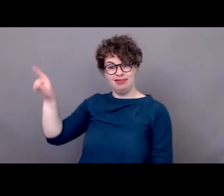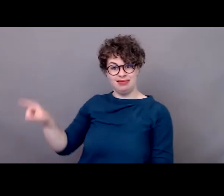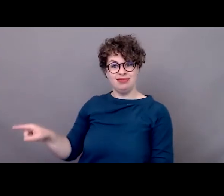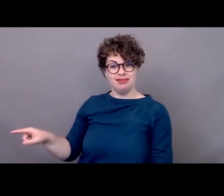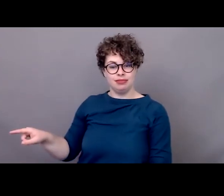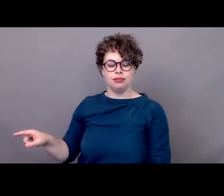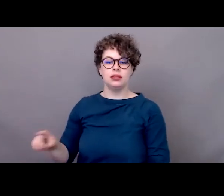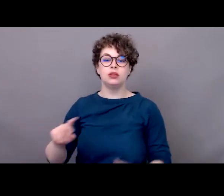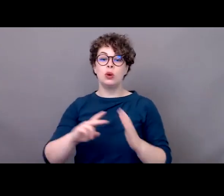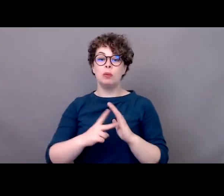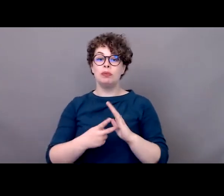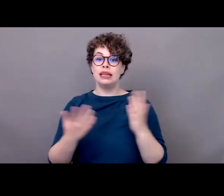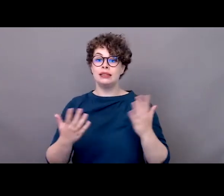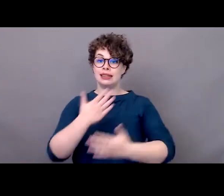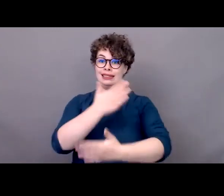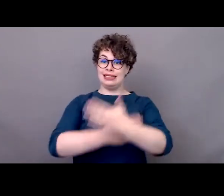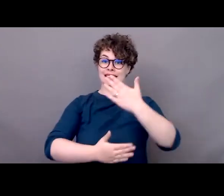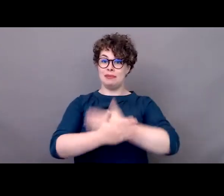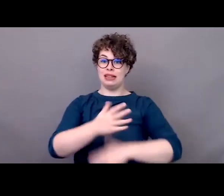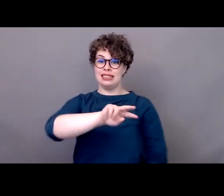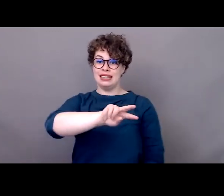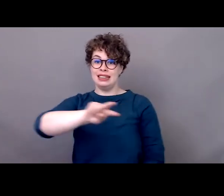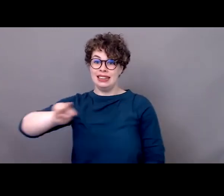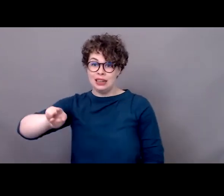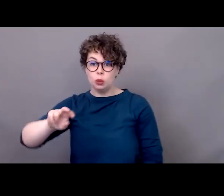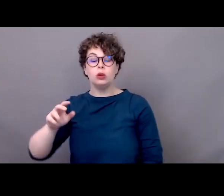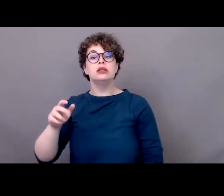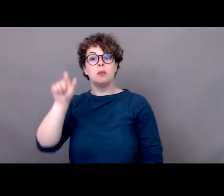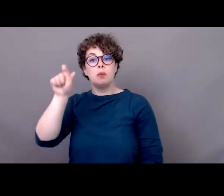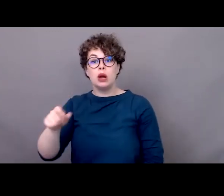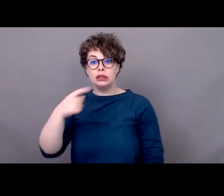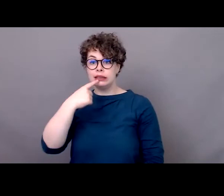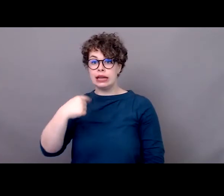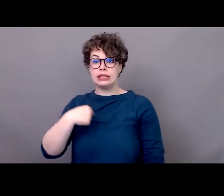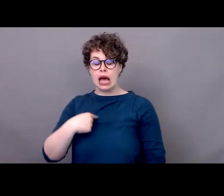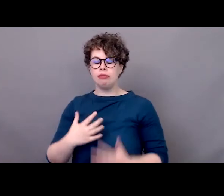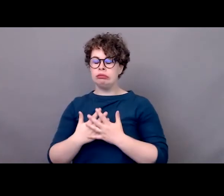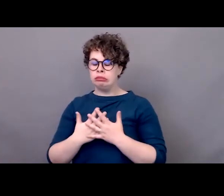presence of disability is indicated, if someone says they have a lot of difficulty or cannot do,